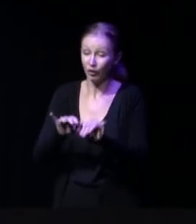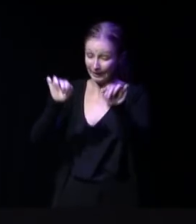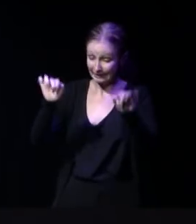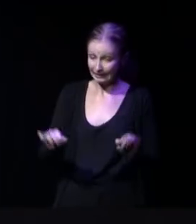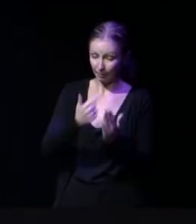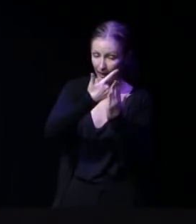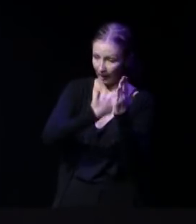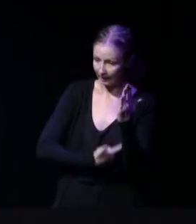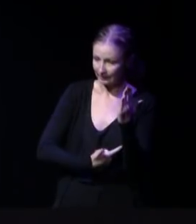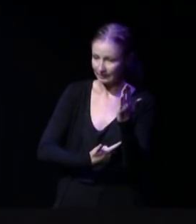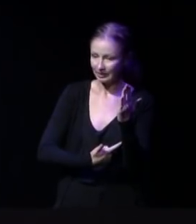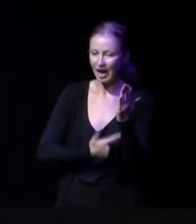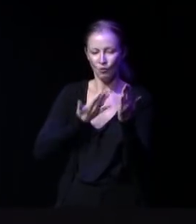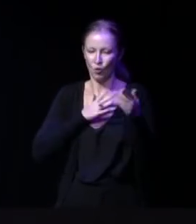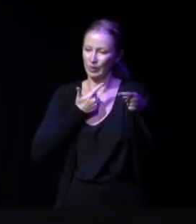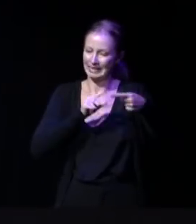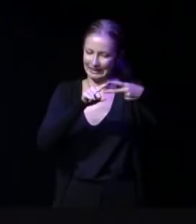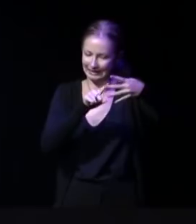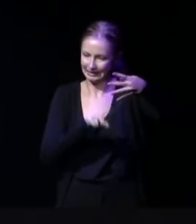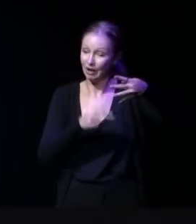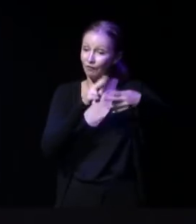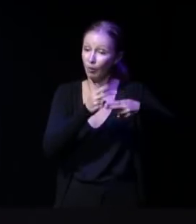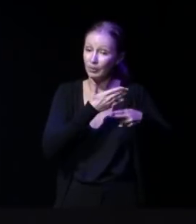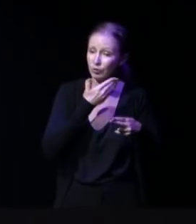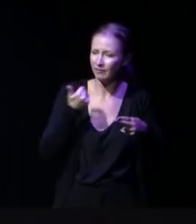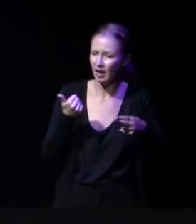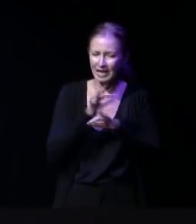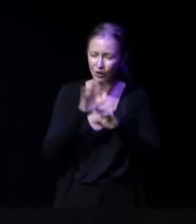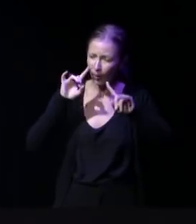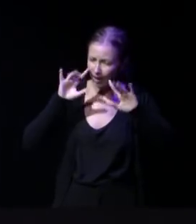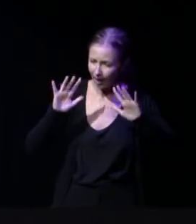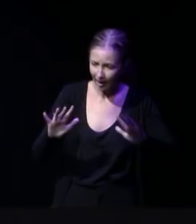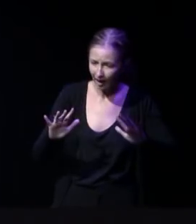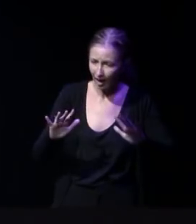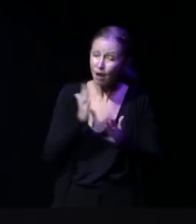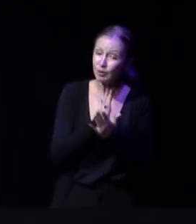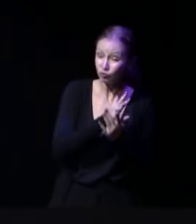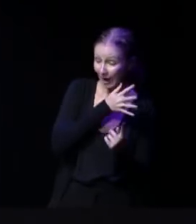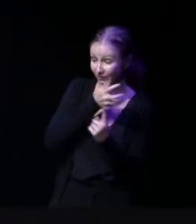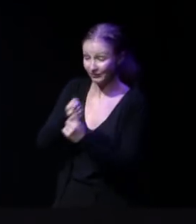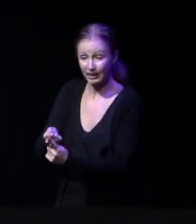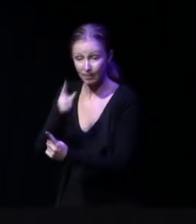and setting these standards is so arbitrary and it is so debilitating that even the people that it is meant